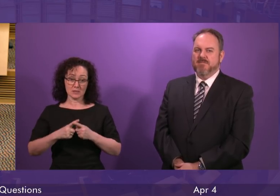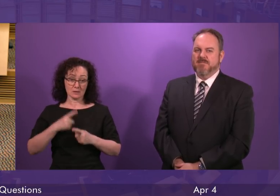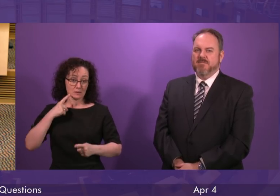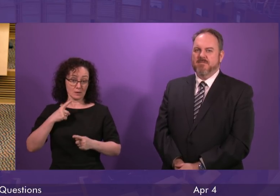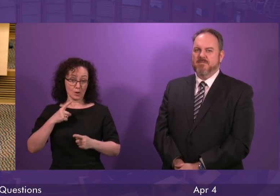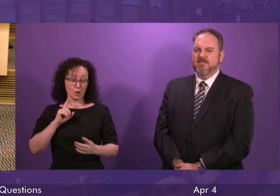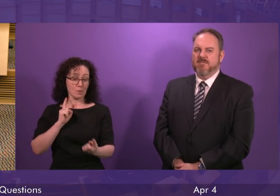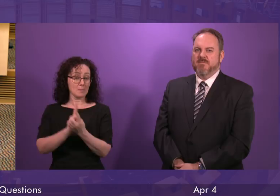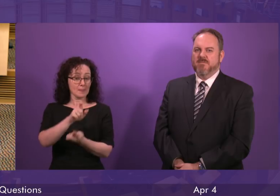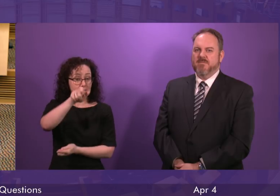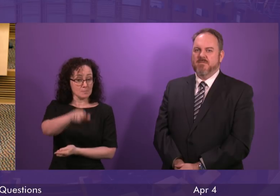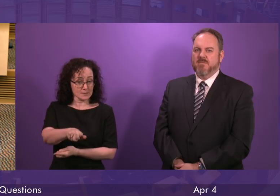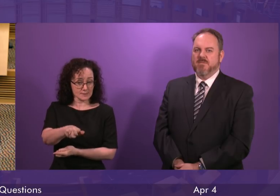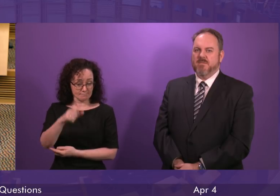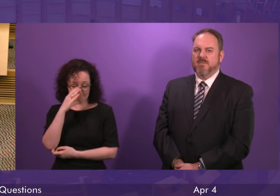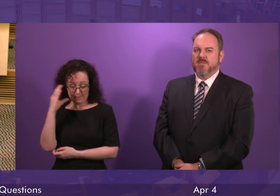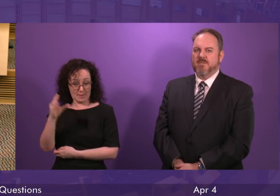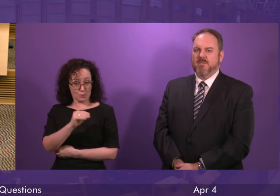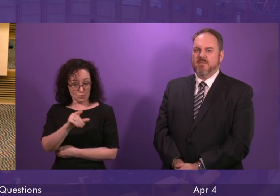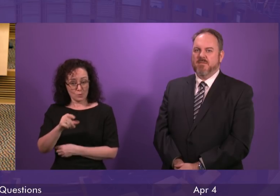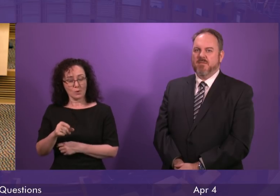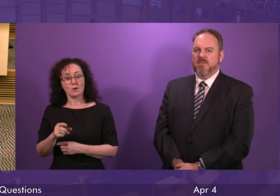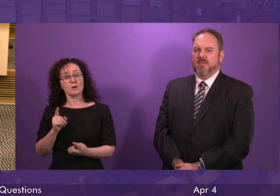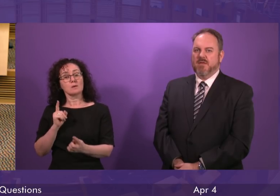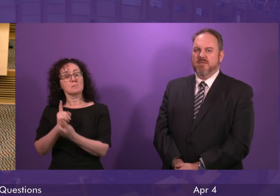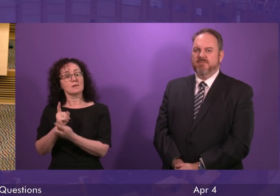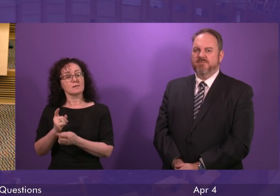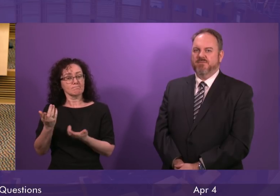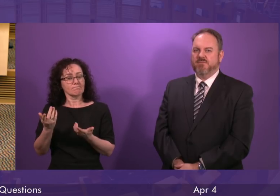for the whistleblower to meet the chief pharmaceutical officer, and in July 2018, the chief medical